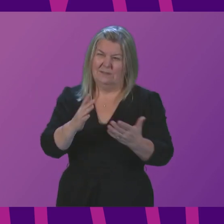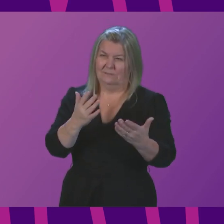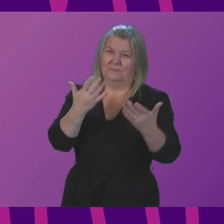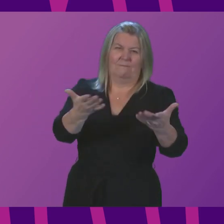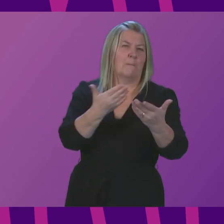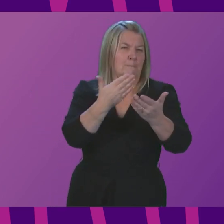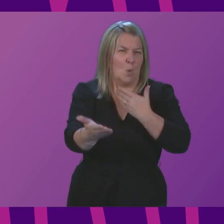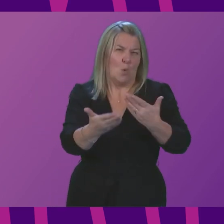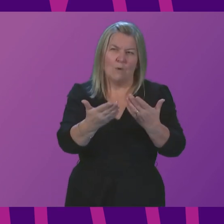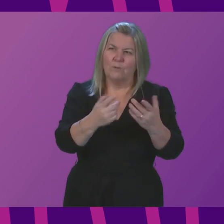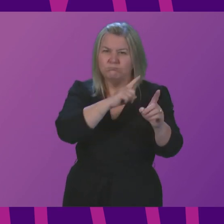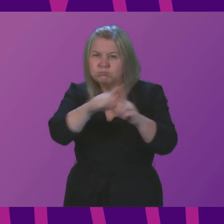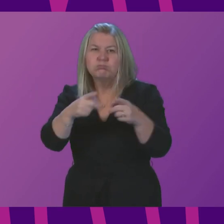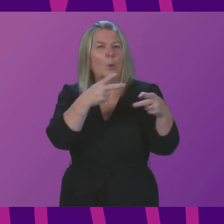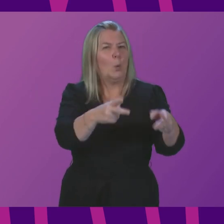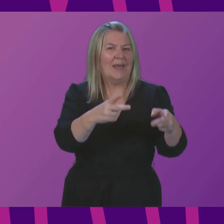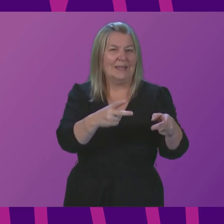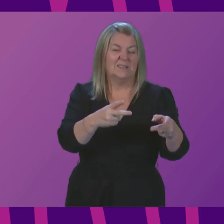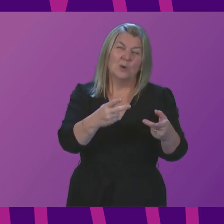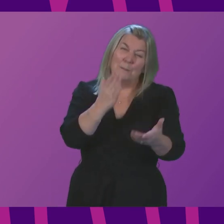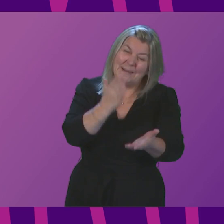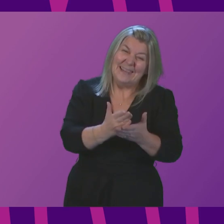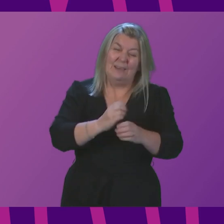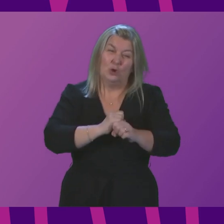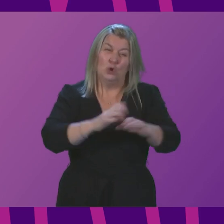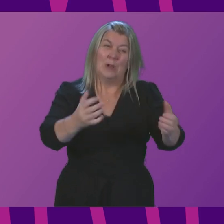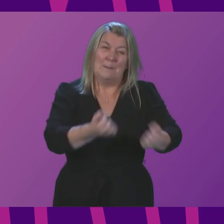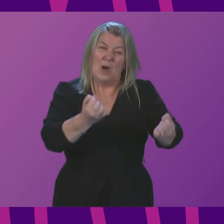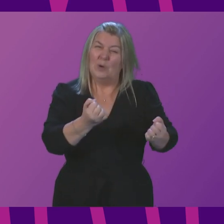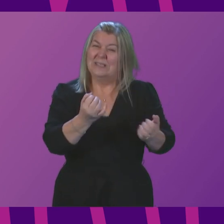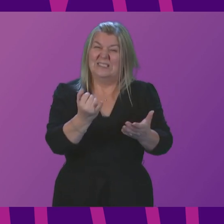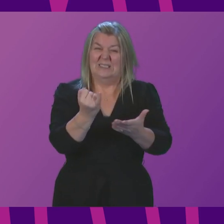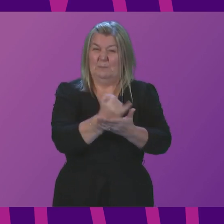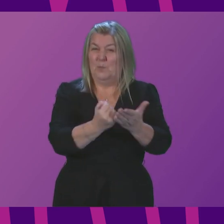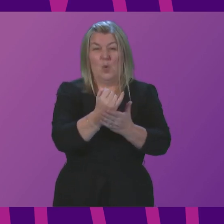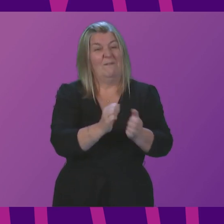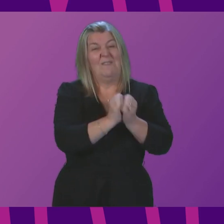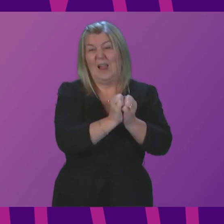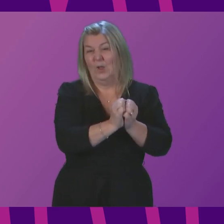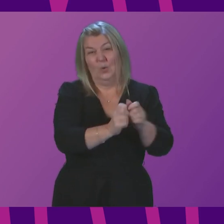We believe that nuclear power represents poor value for consumers, as is strongly evidenced